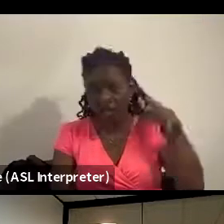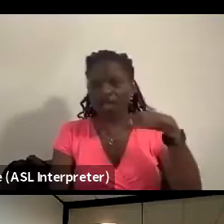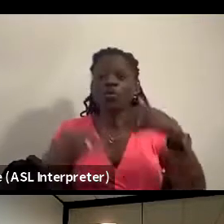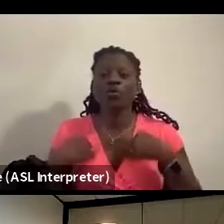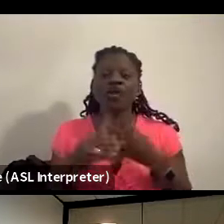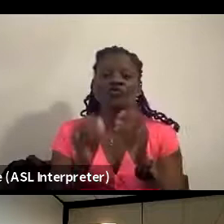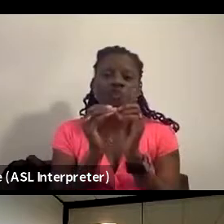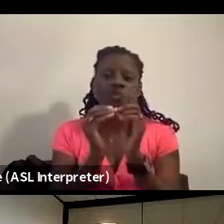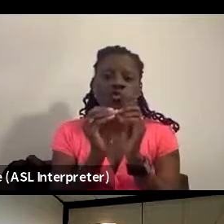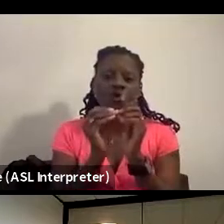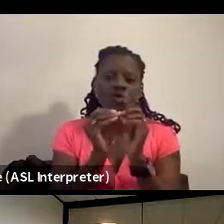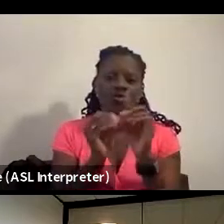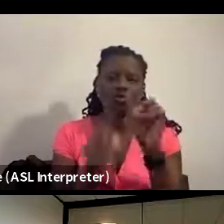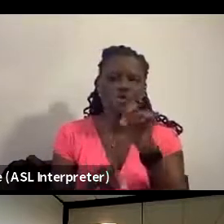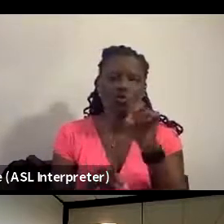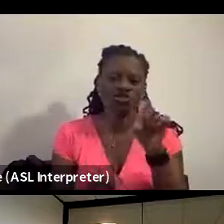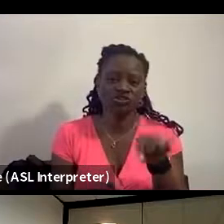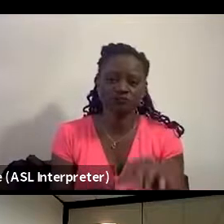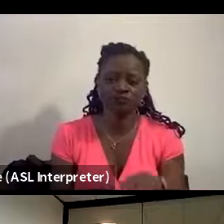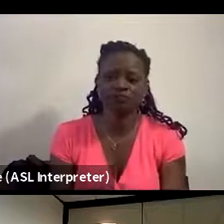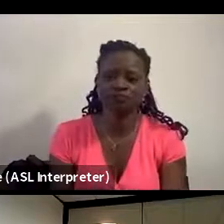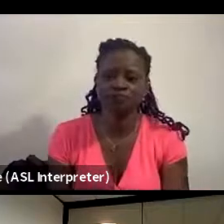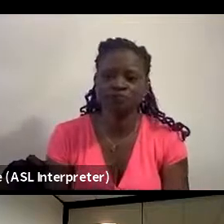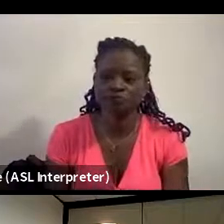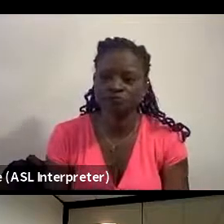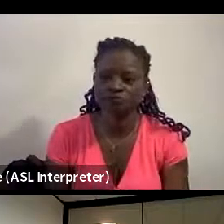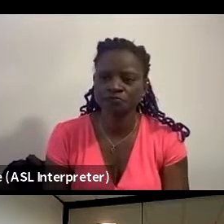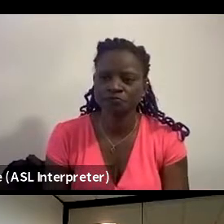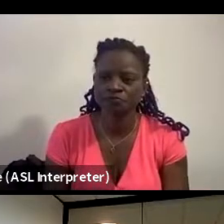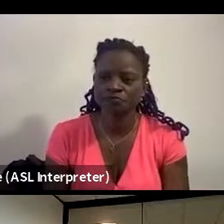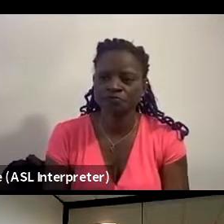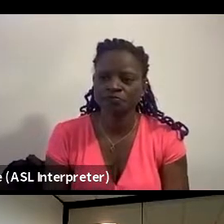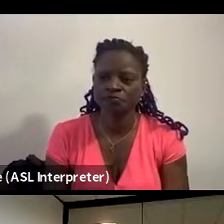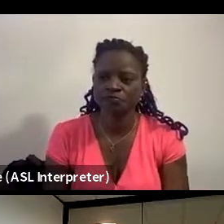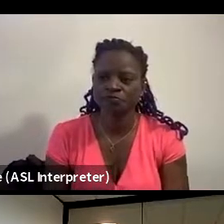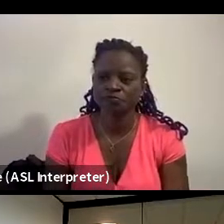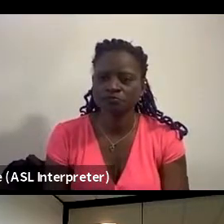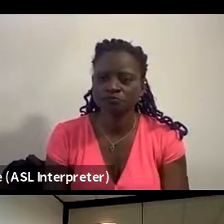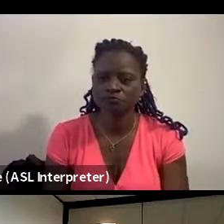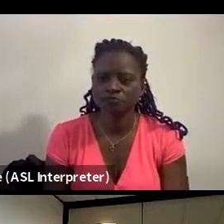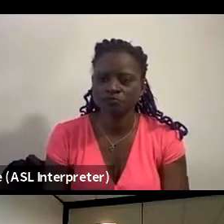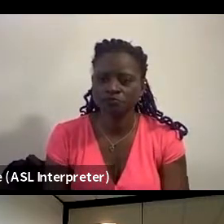You'll just have to amuse yourself. No.